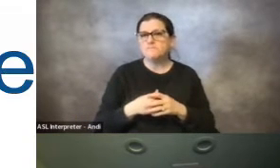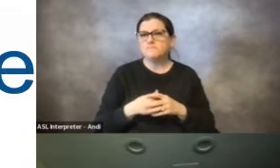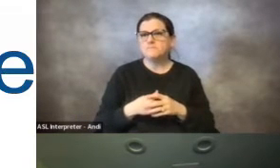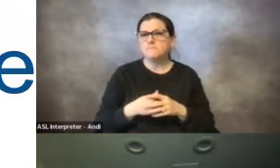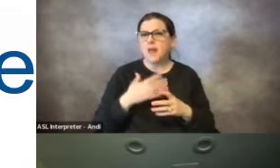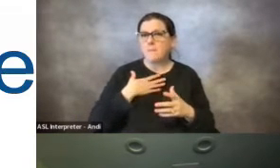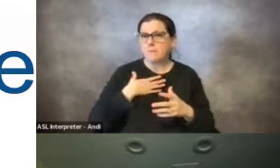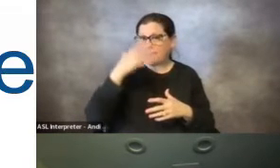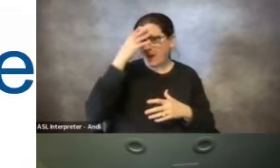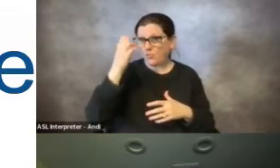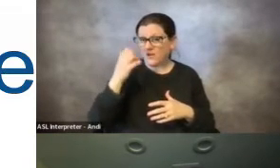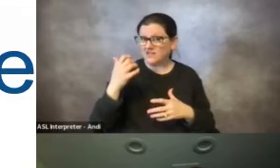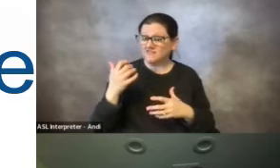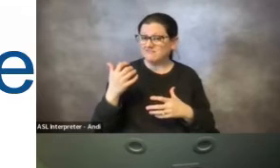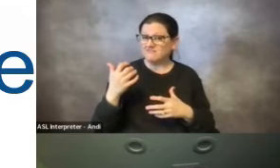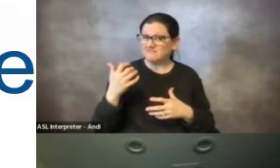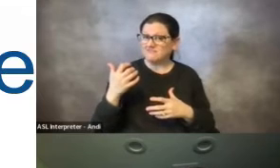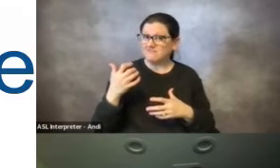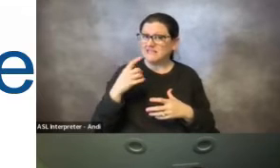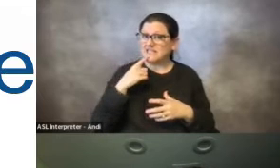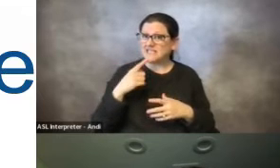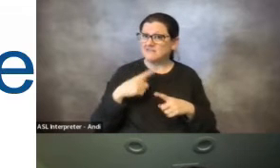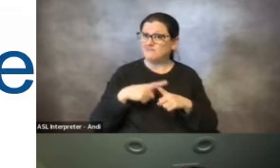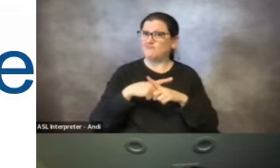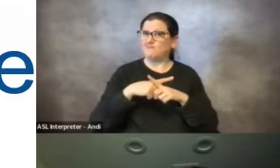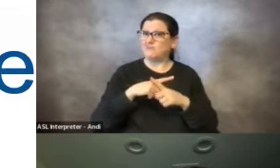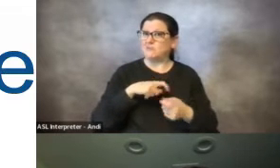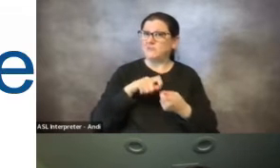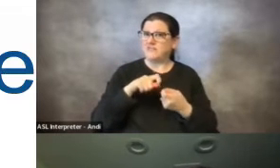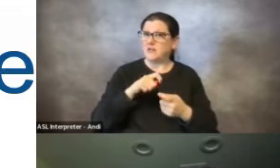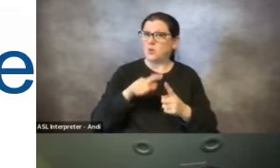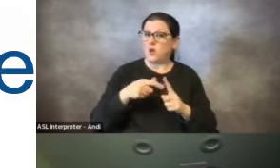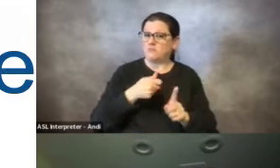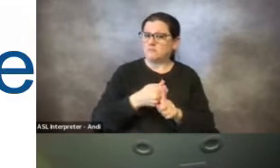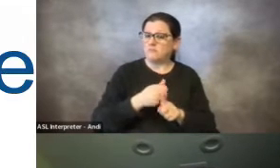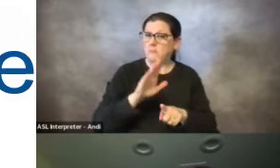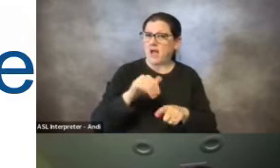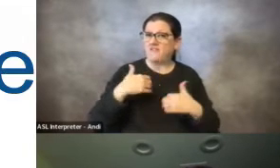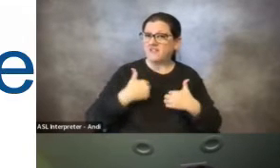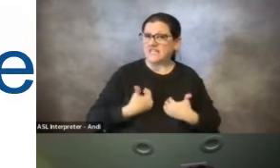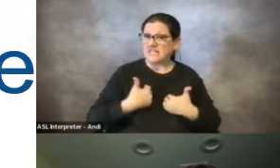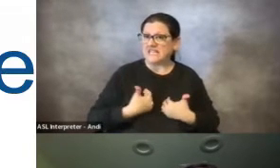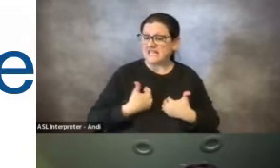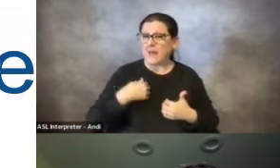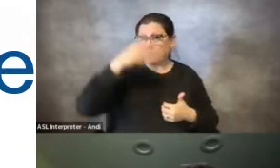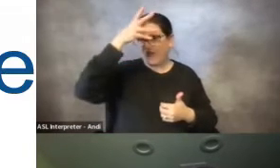three young children asked me to always fatigued, right, you know, so there's these things, I think that that all play into